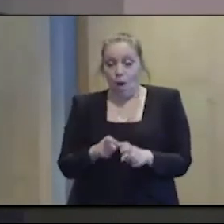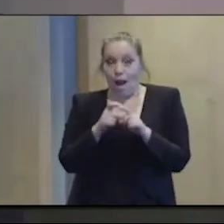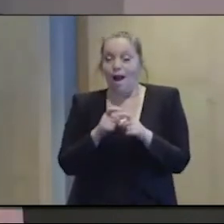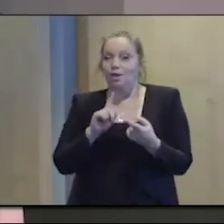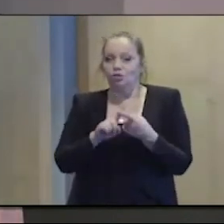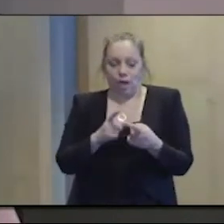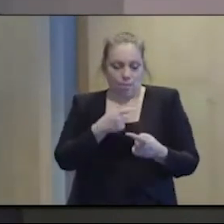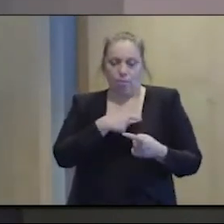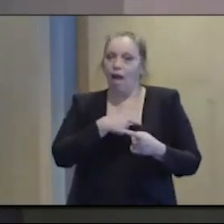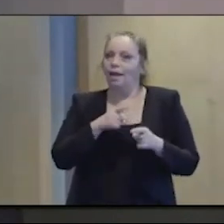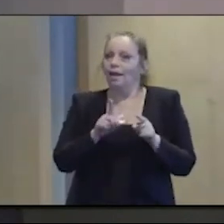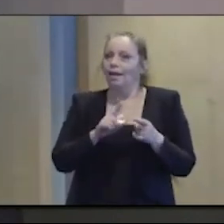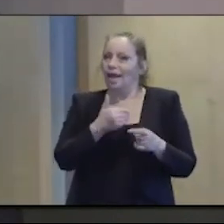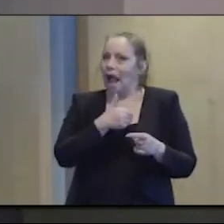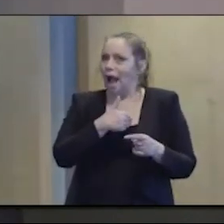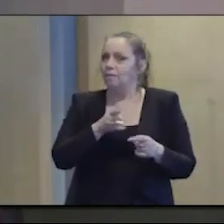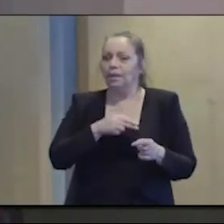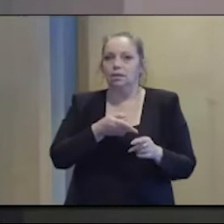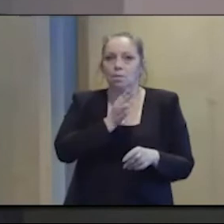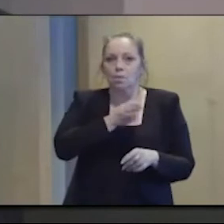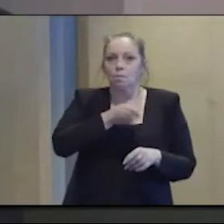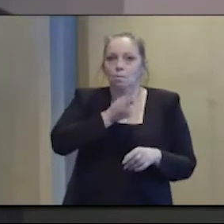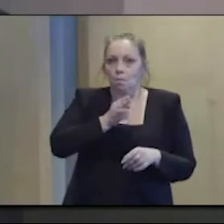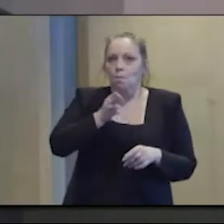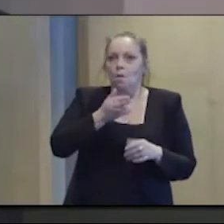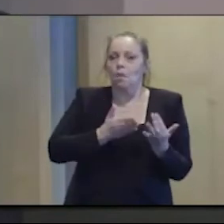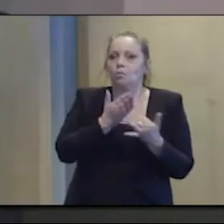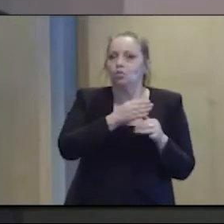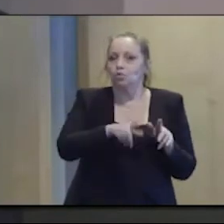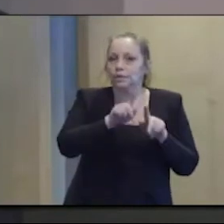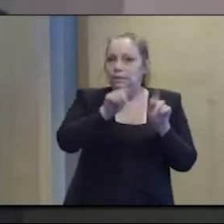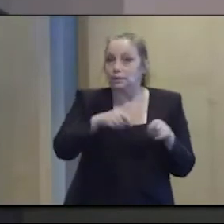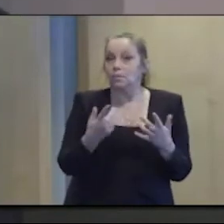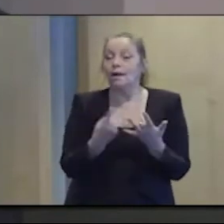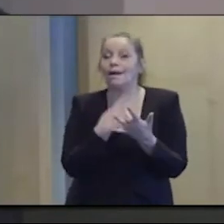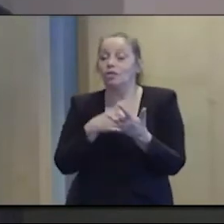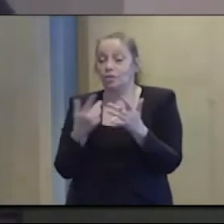consistent throughout the system. There are a variety of technologies to resolve that one of